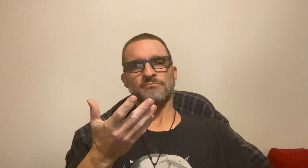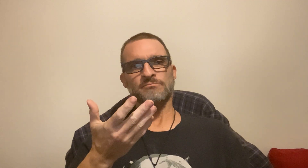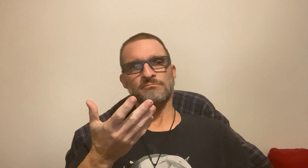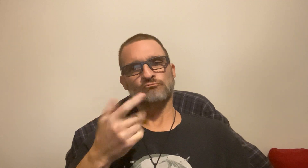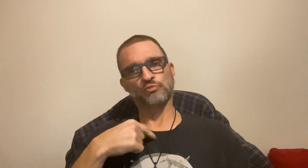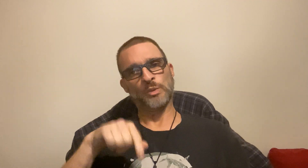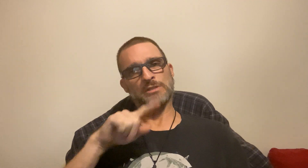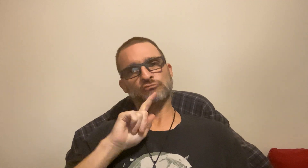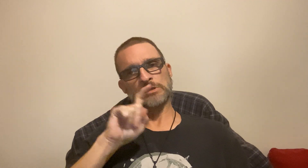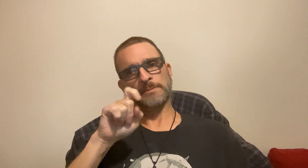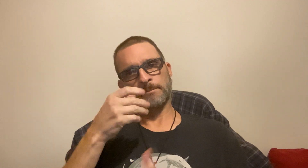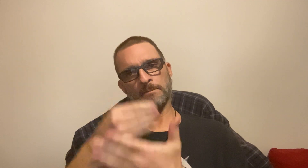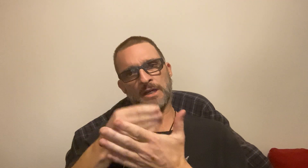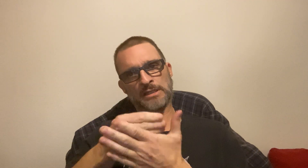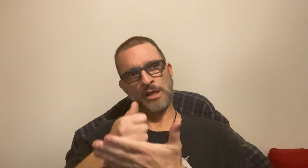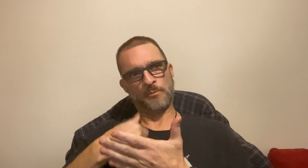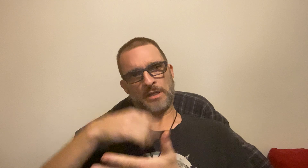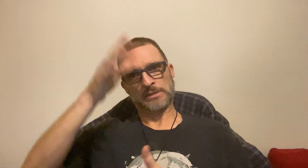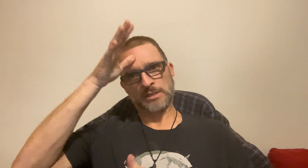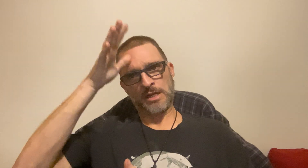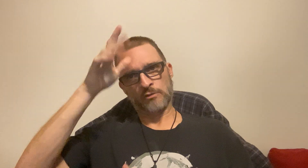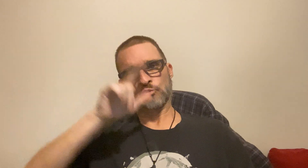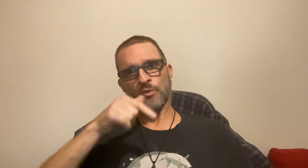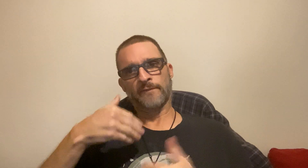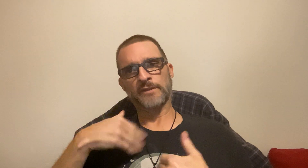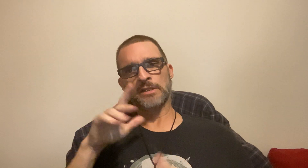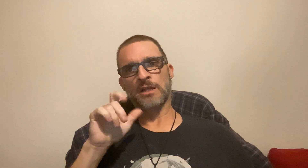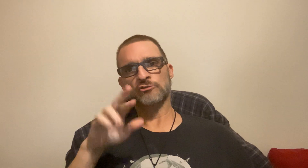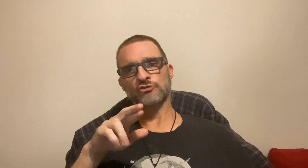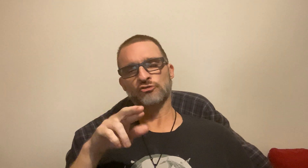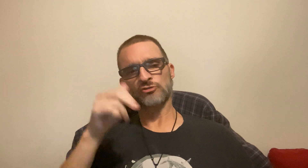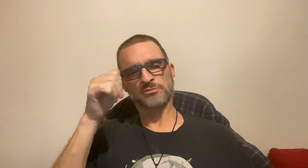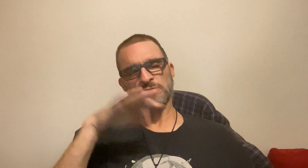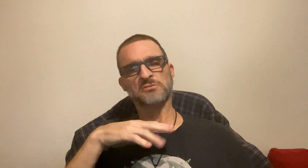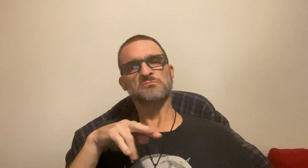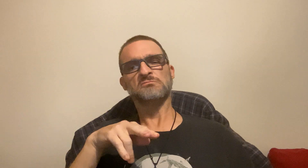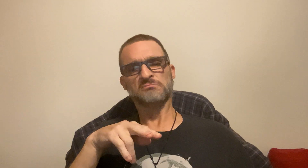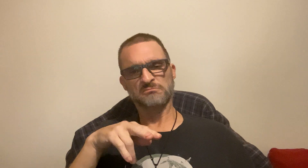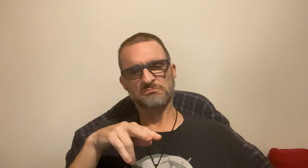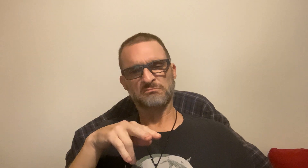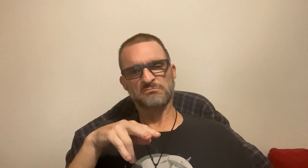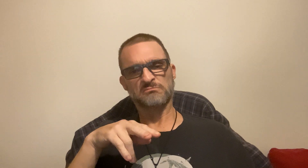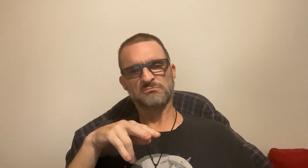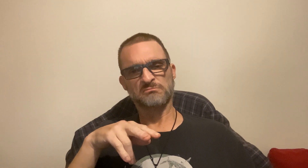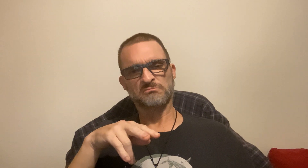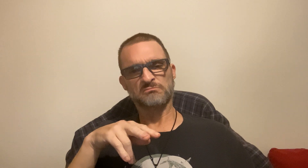My daughter mentioned that we really needed the money to help my daddy who has cancer. The guy